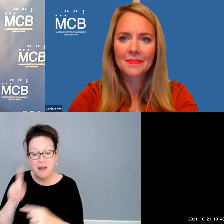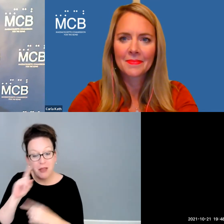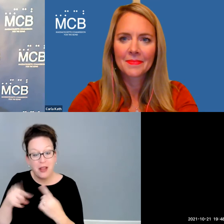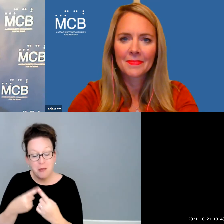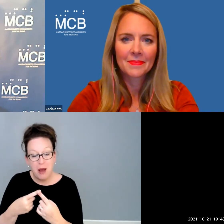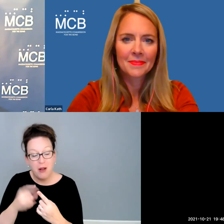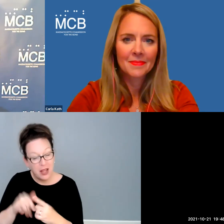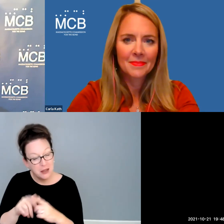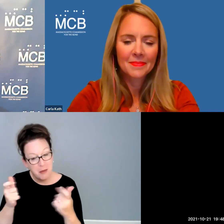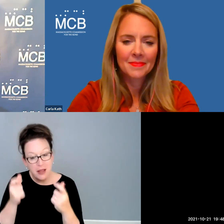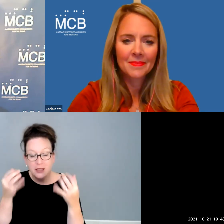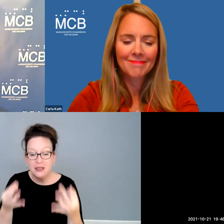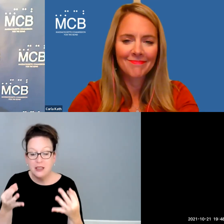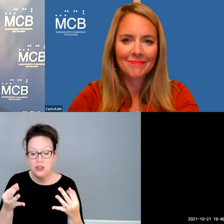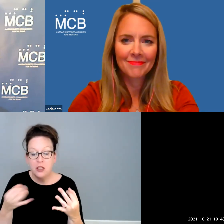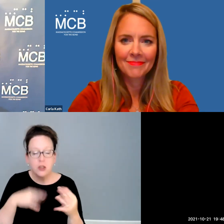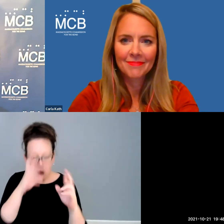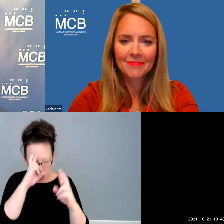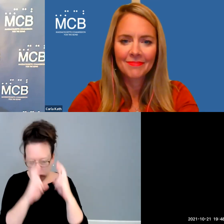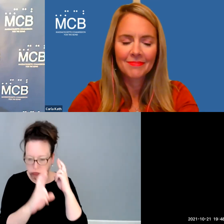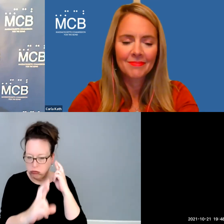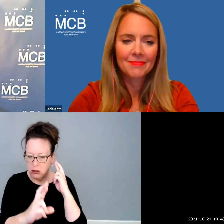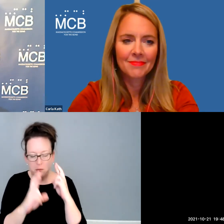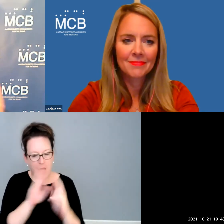So, I respect decisions on both sides of that.